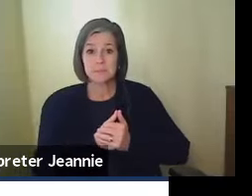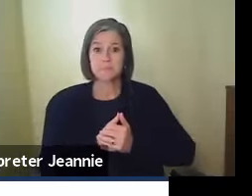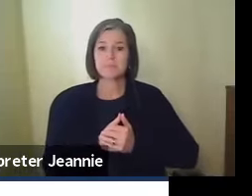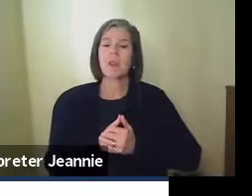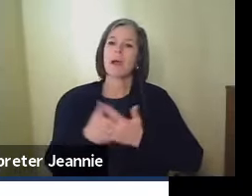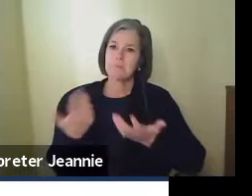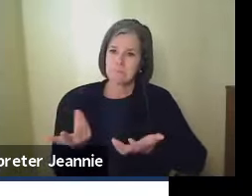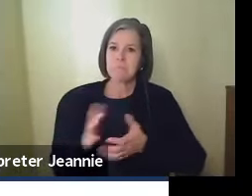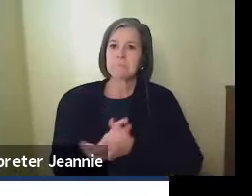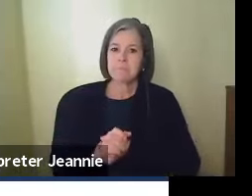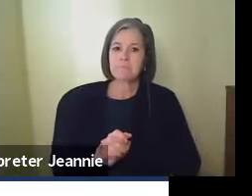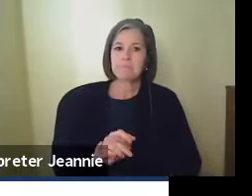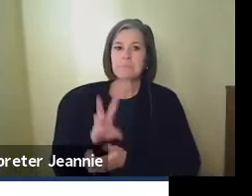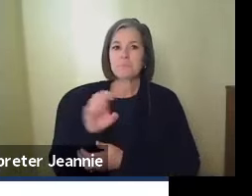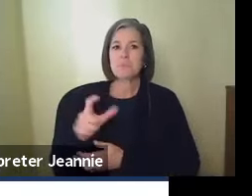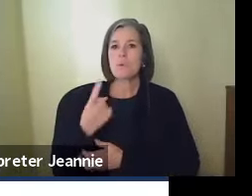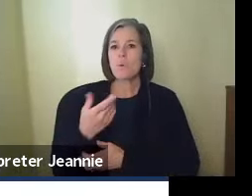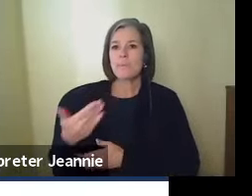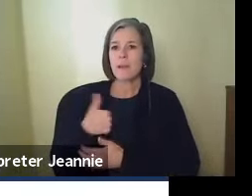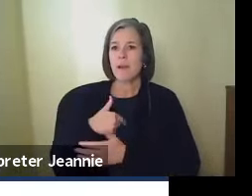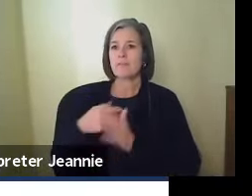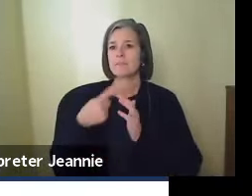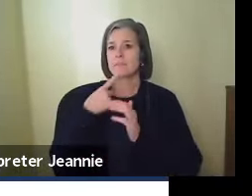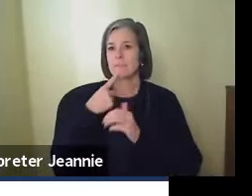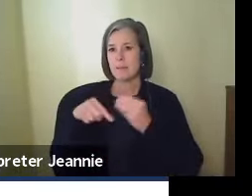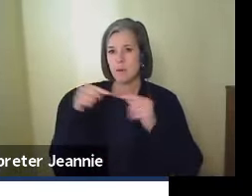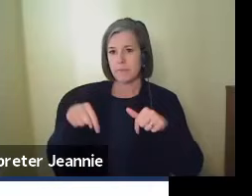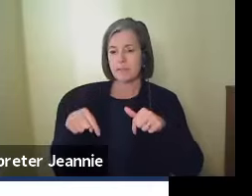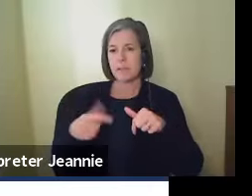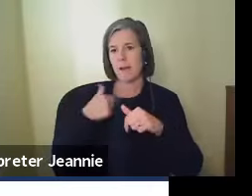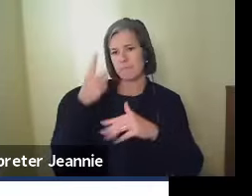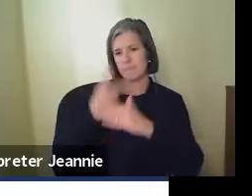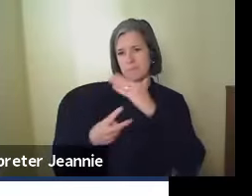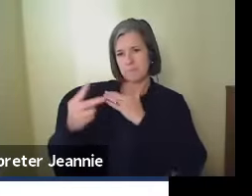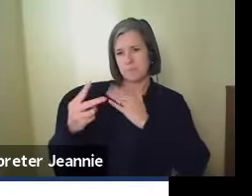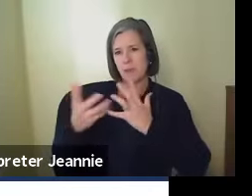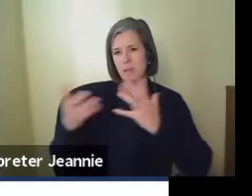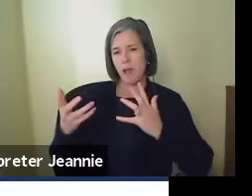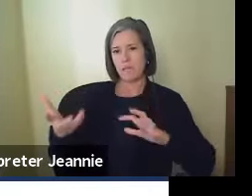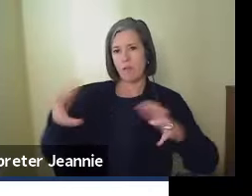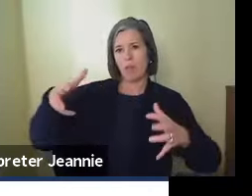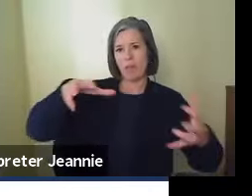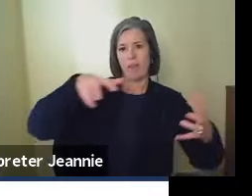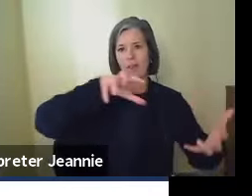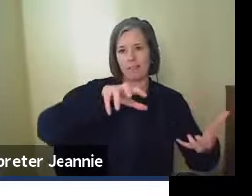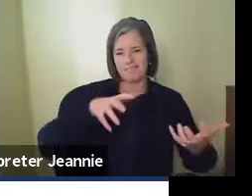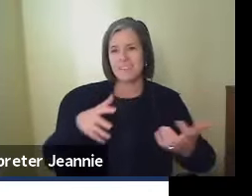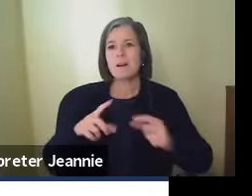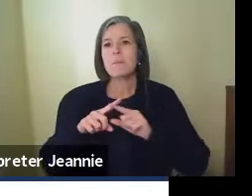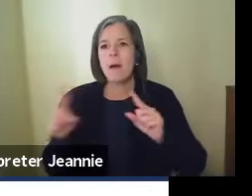Well, one thing have pointed out about this, I'm forecasting a lot of snafus. I think we do have a